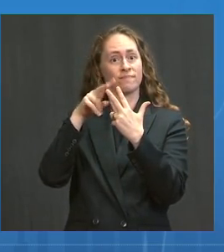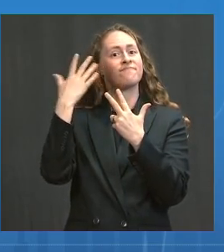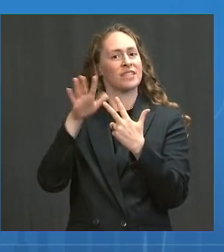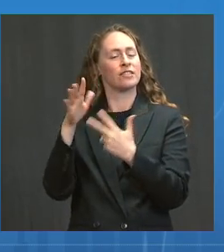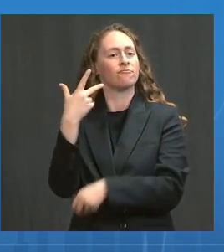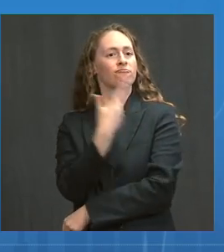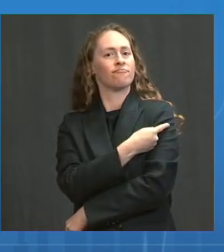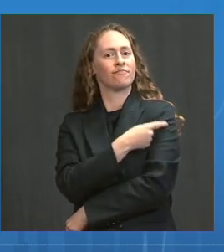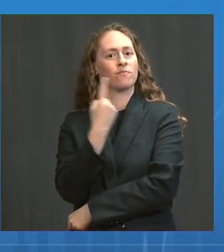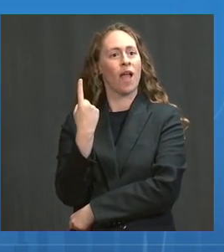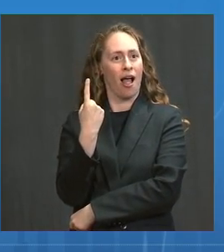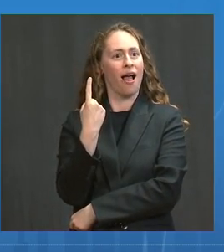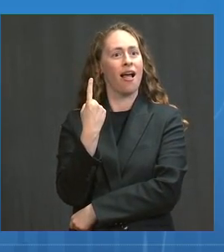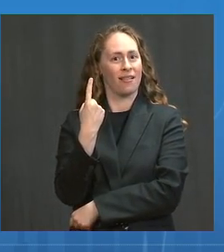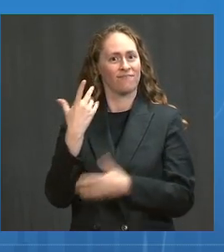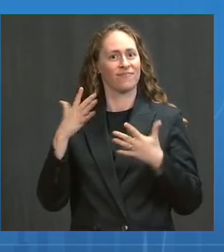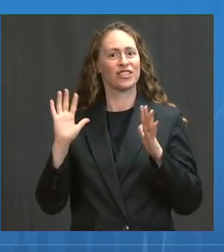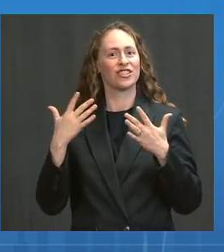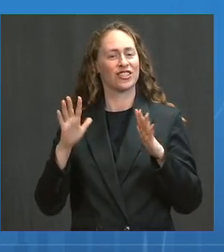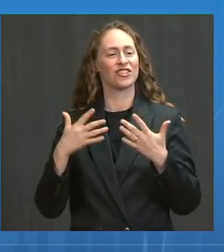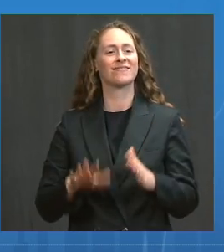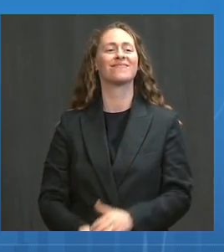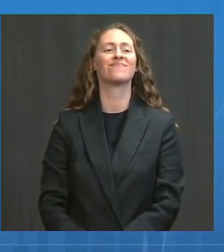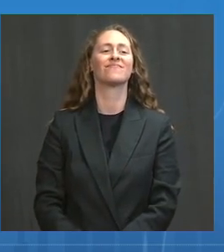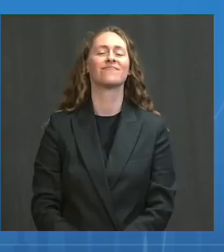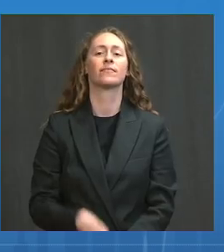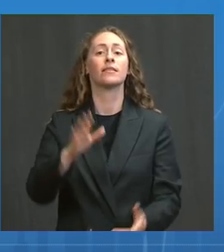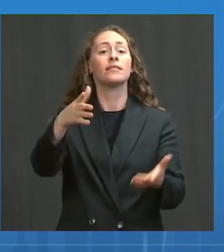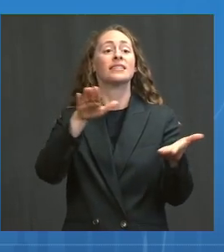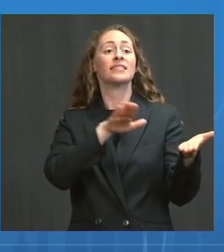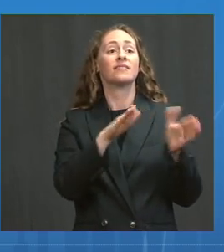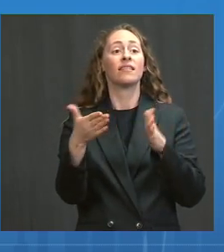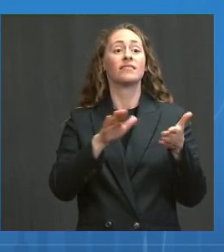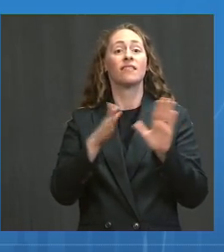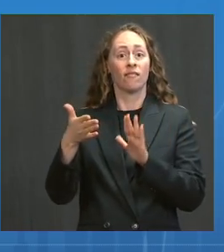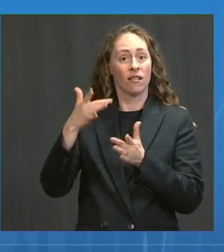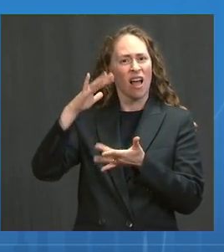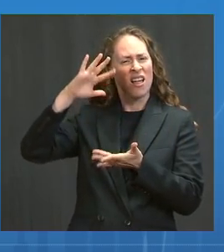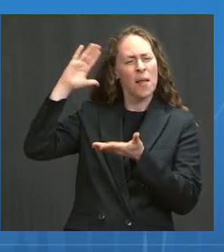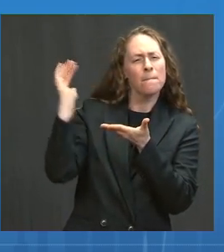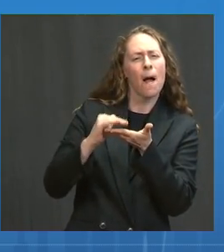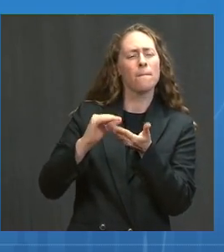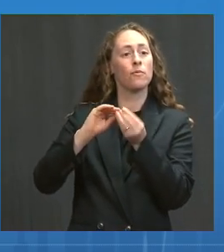In cases or death -- deaths are down by more than 90 percent since January 20th.